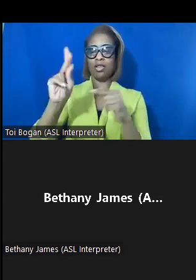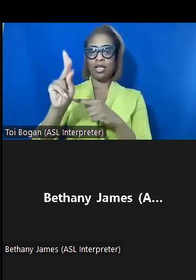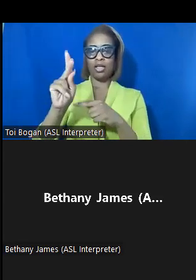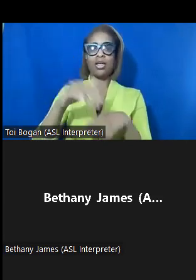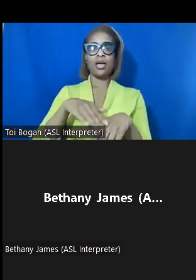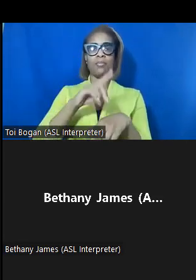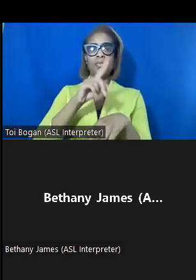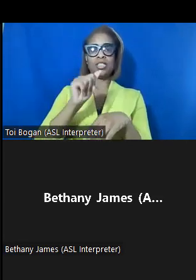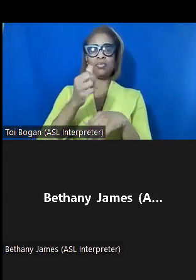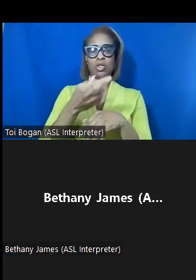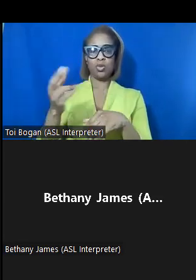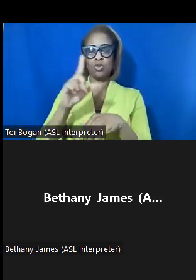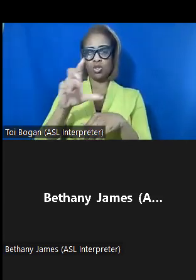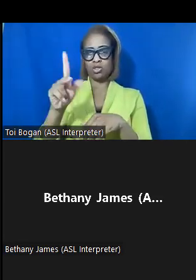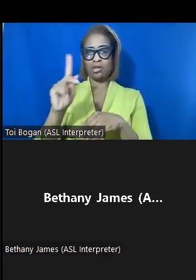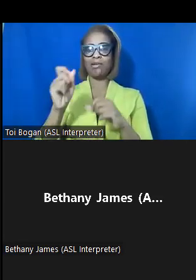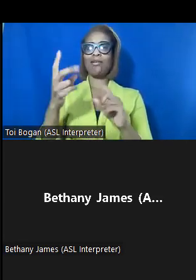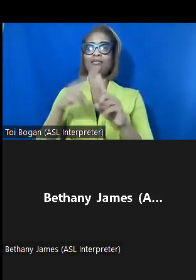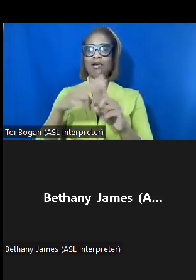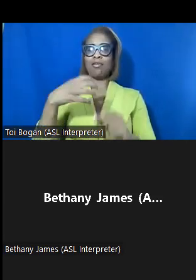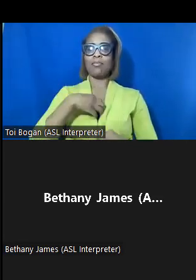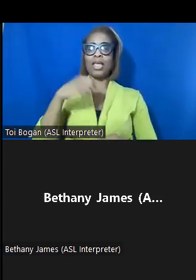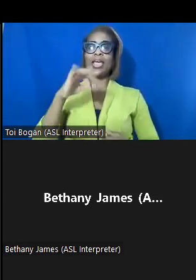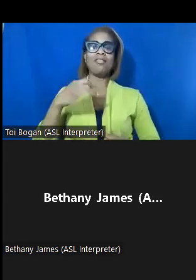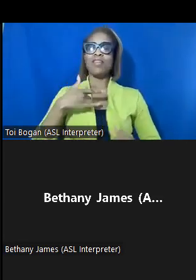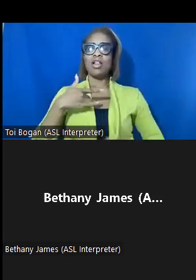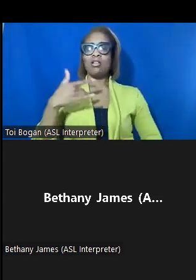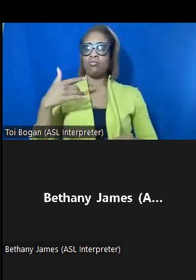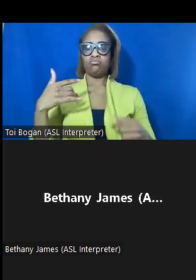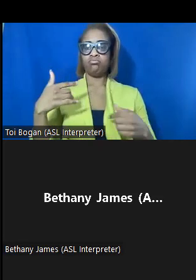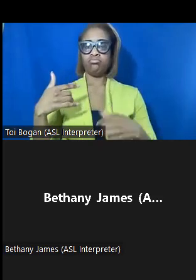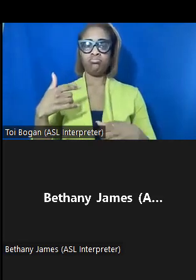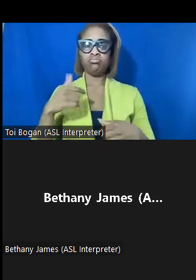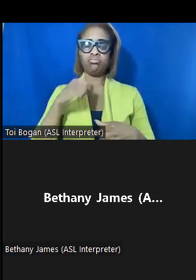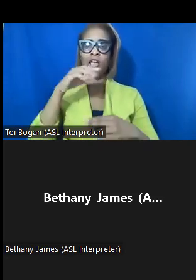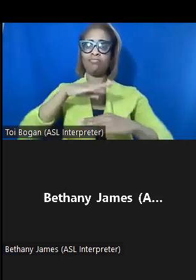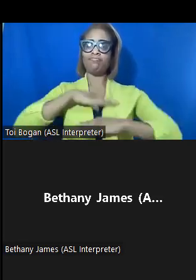Resources link, and you can file a complaint if you feel that you've not been adequately accommodated.